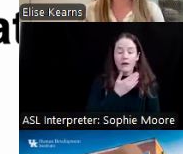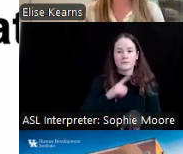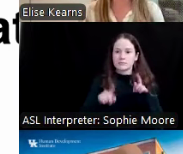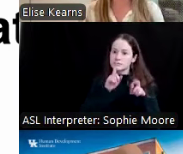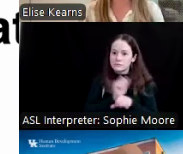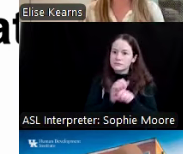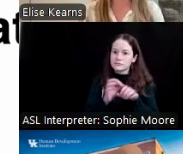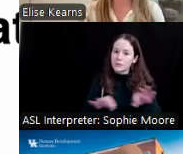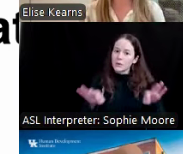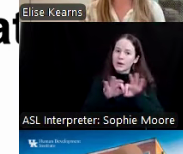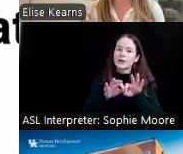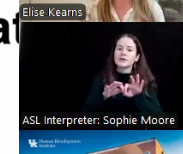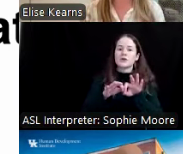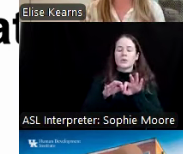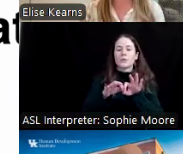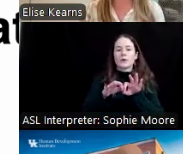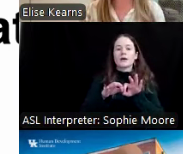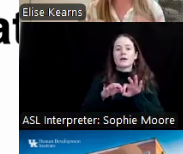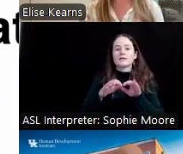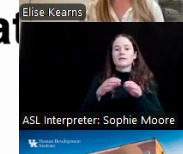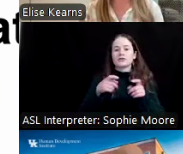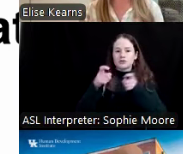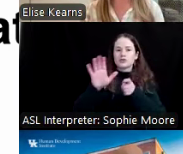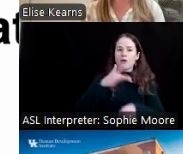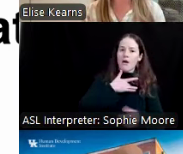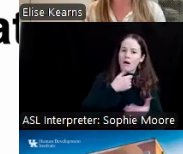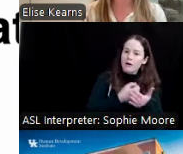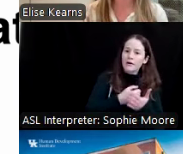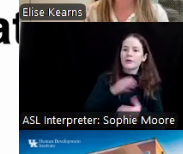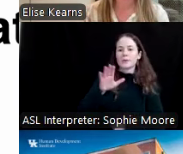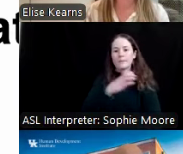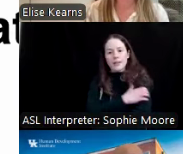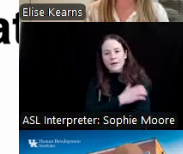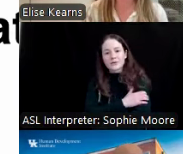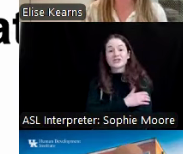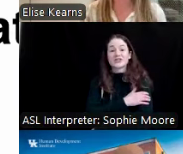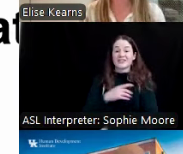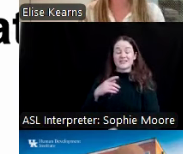things. So it might make exercise feel a little bit harder than it actually is.